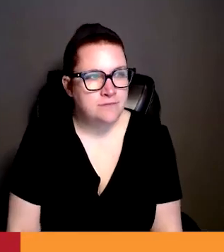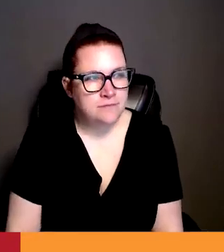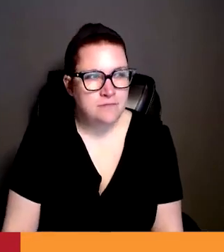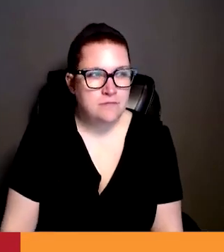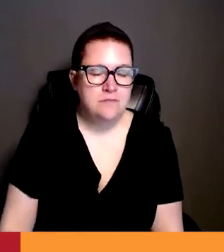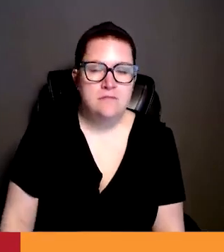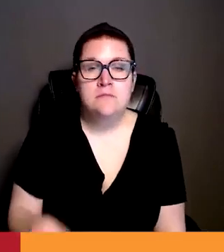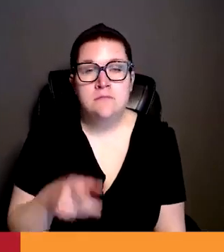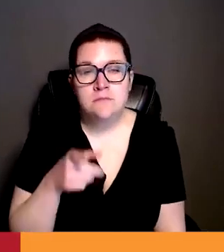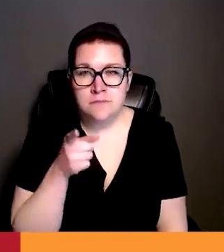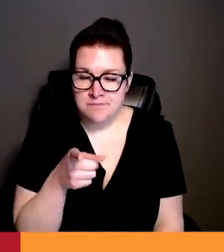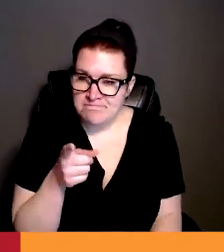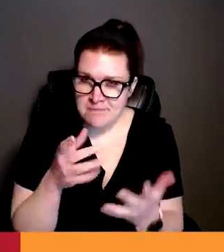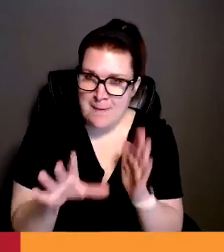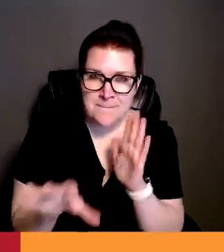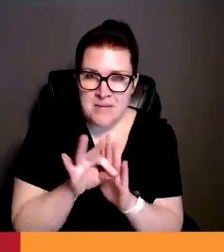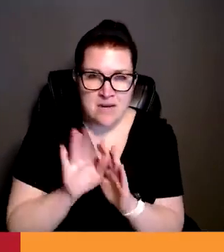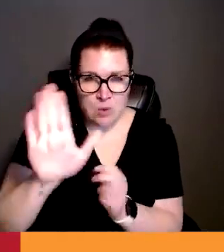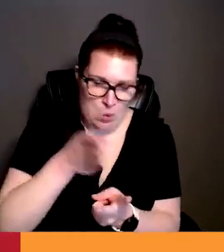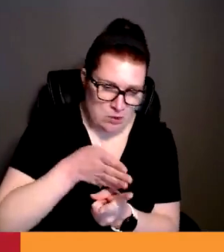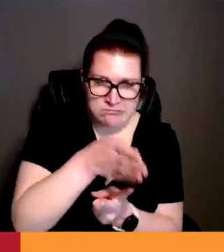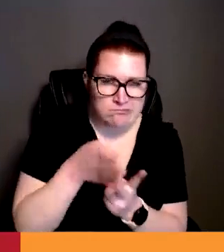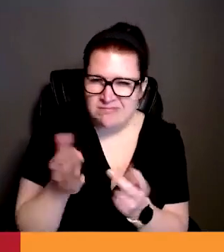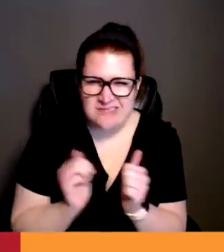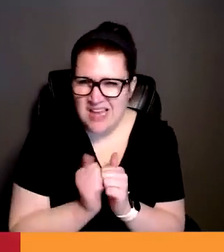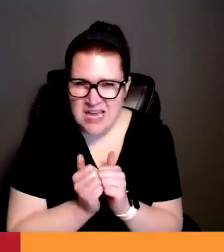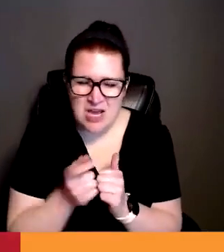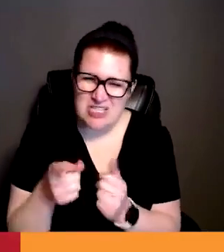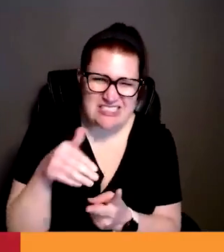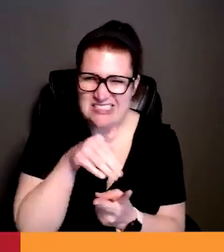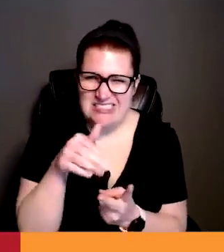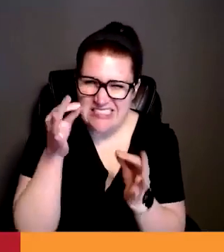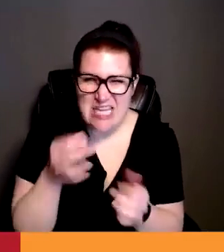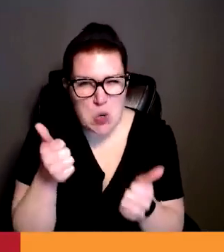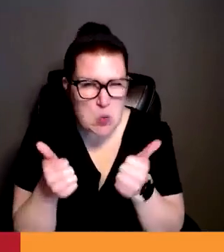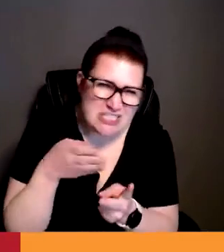In terms of choosing your track and deciding what track you fall into,